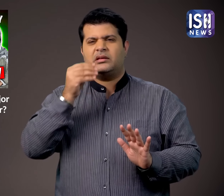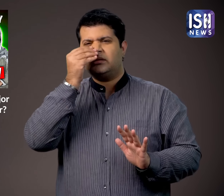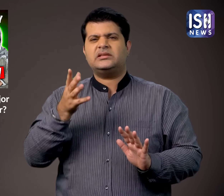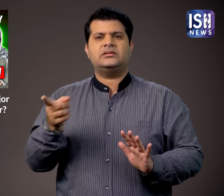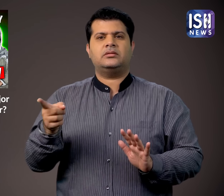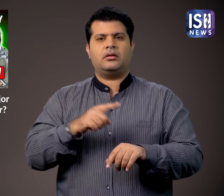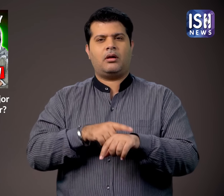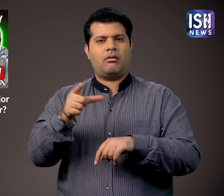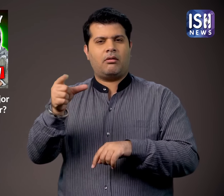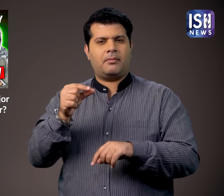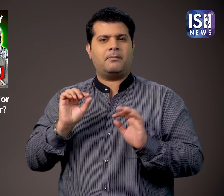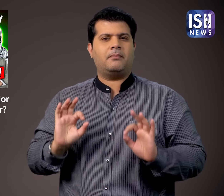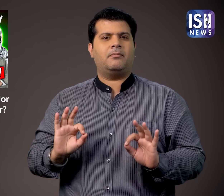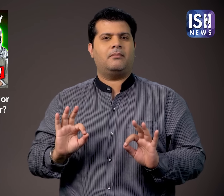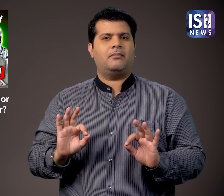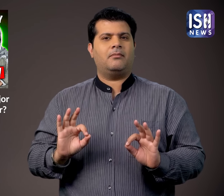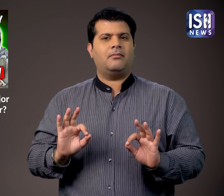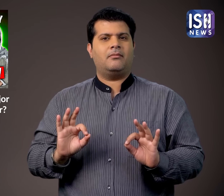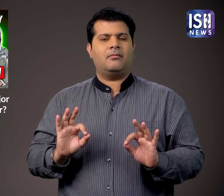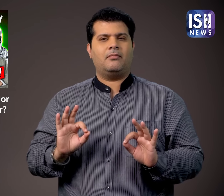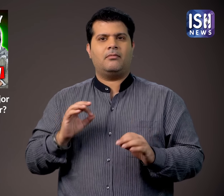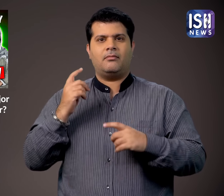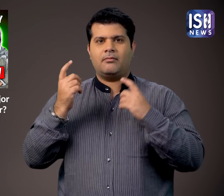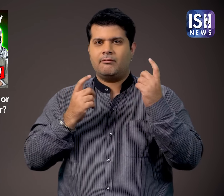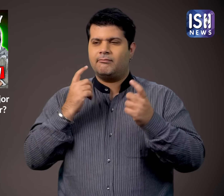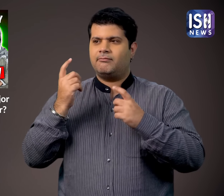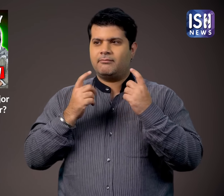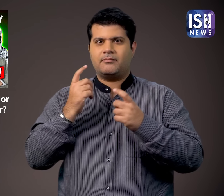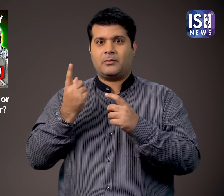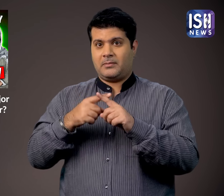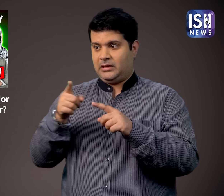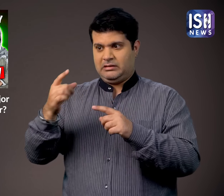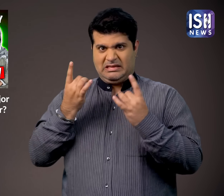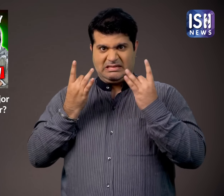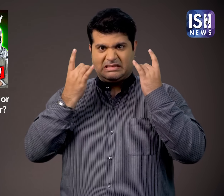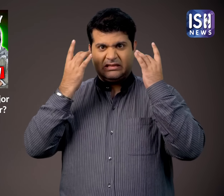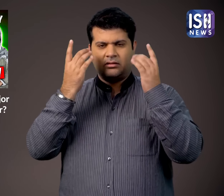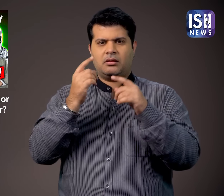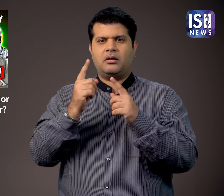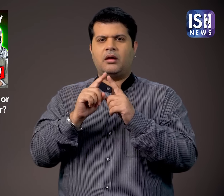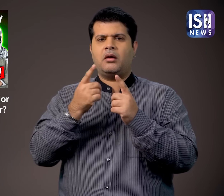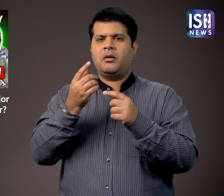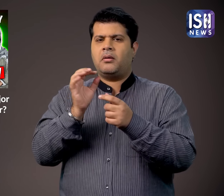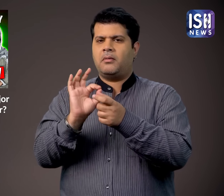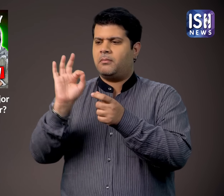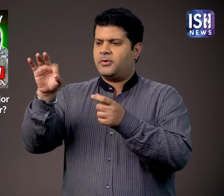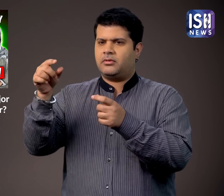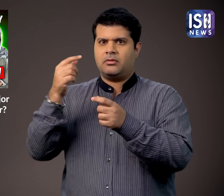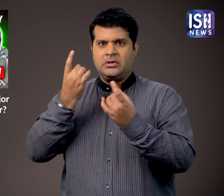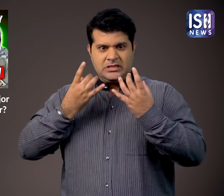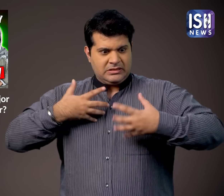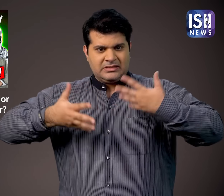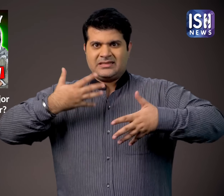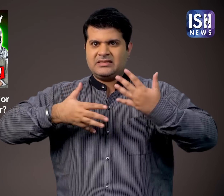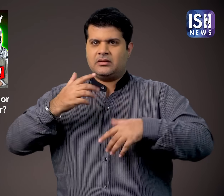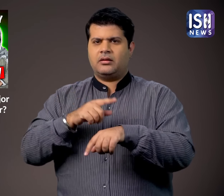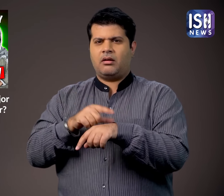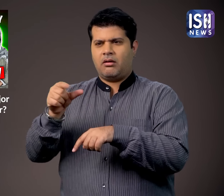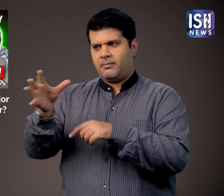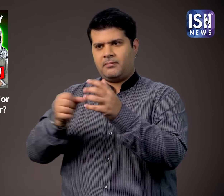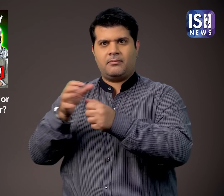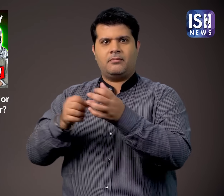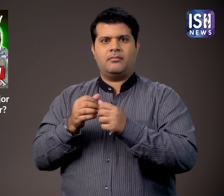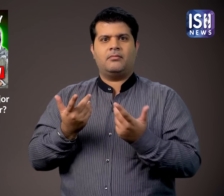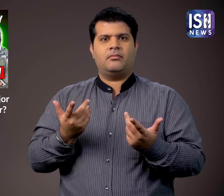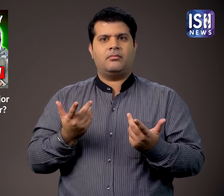They believed they were easy to brainwash and that a small seed could grow into deep hatred, fueled by existing anger.